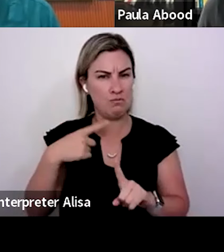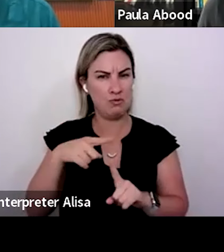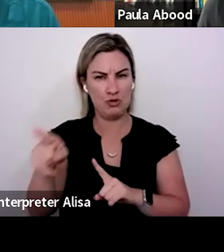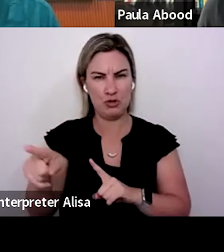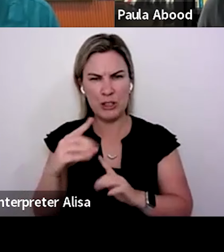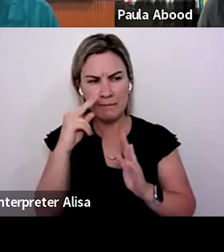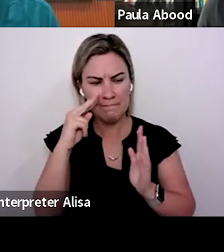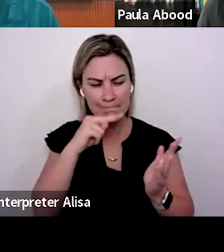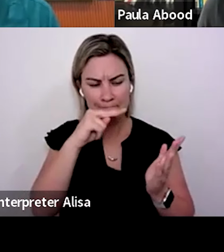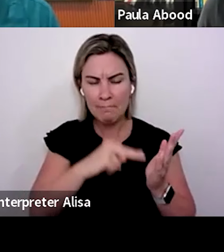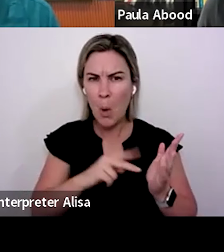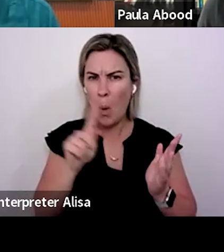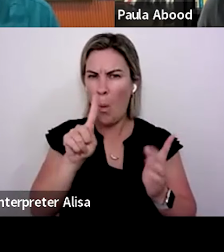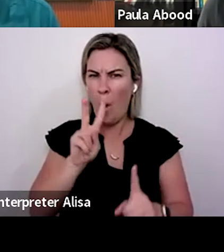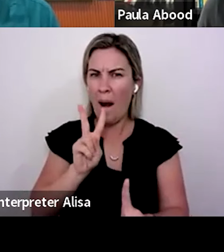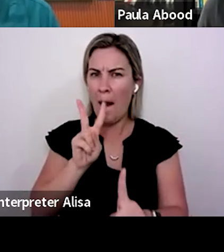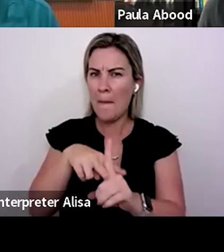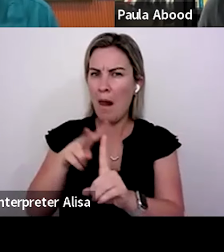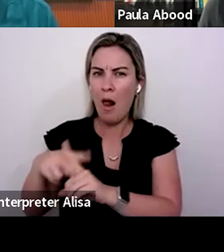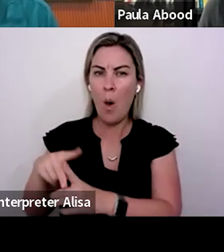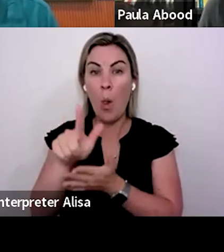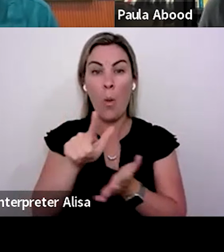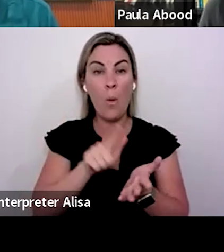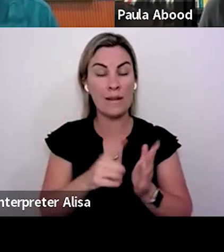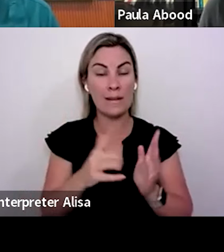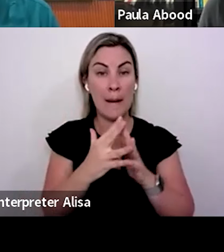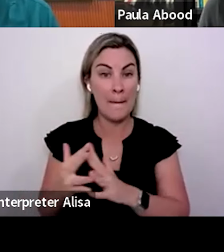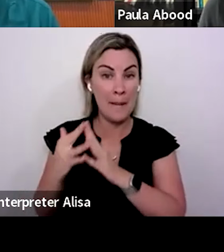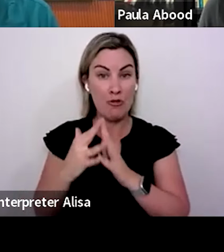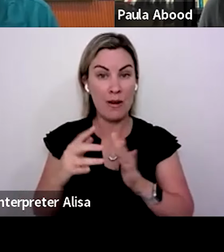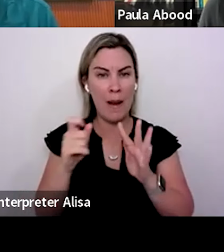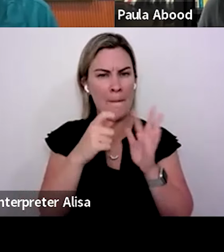in the USA and Panama that protect Indigenous cultural rights.